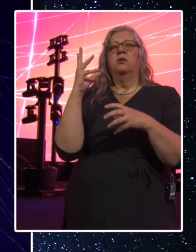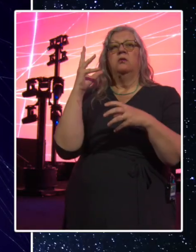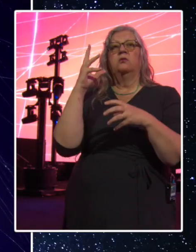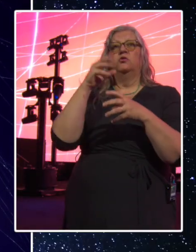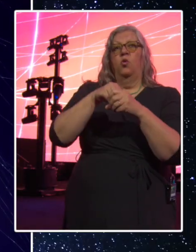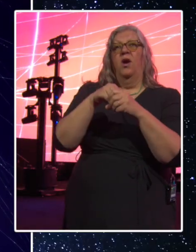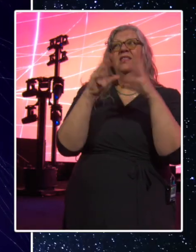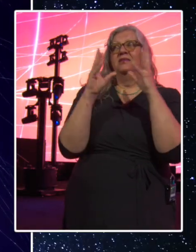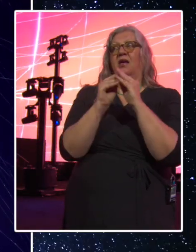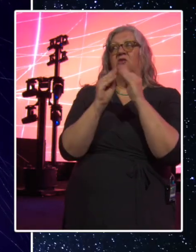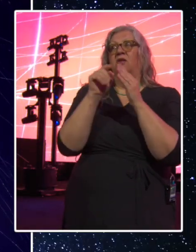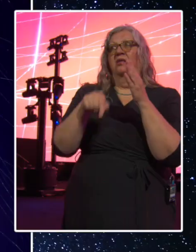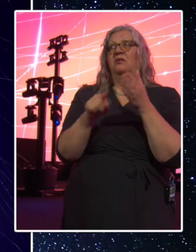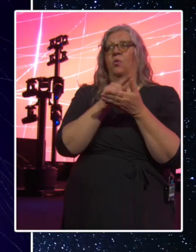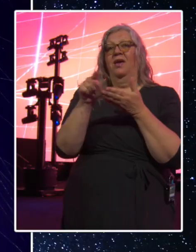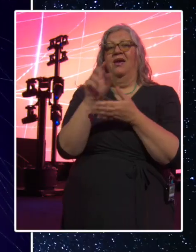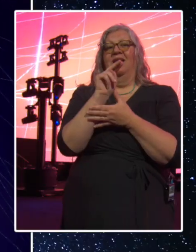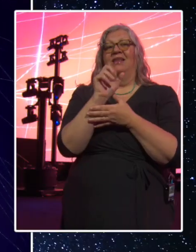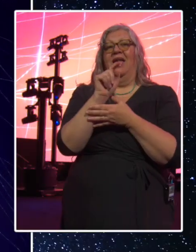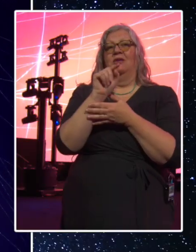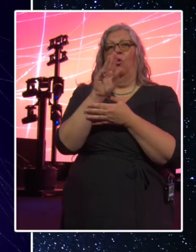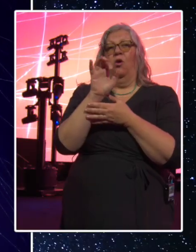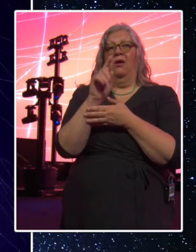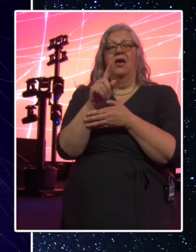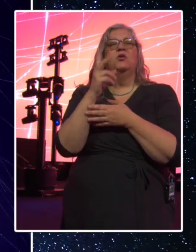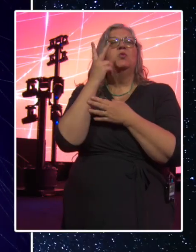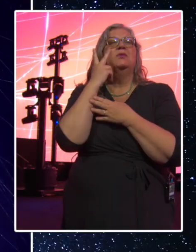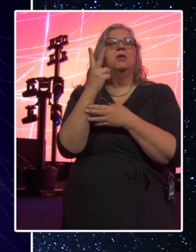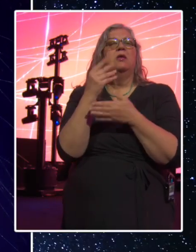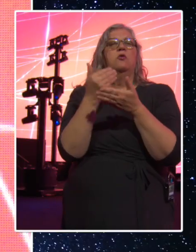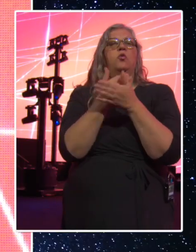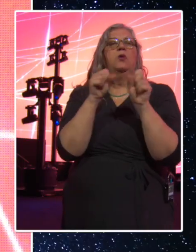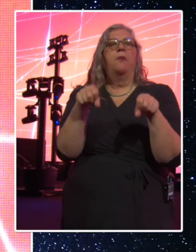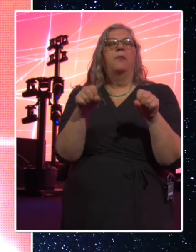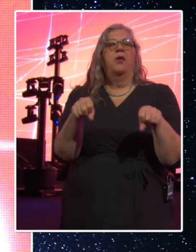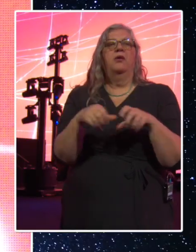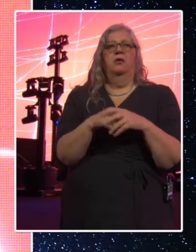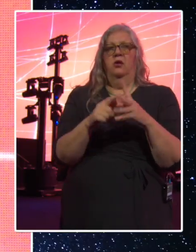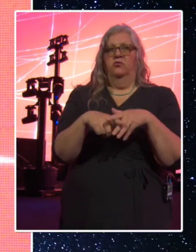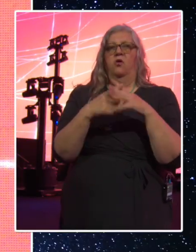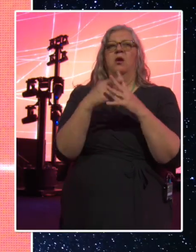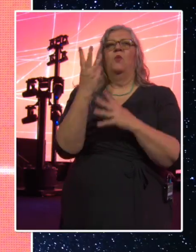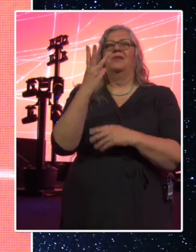to learn more and preview Aruba Central's new agentic capabilities starting on Wednesday.